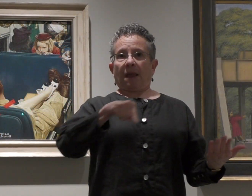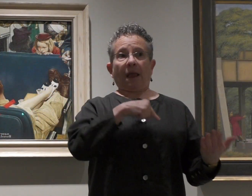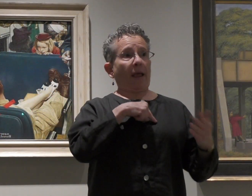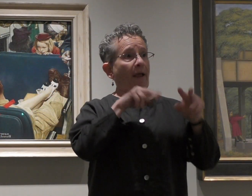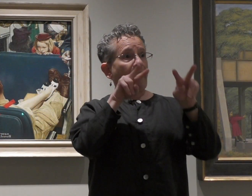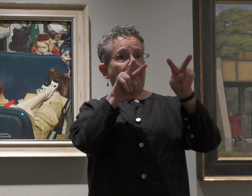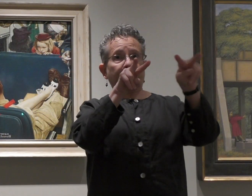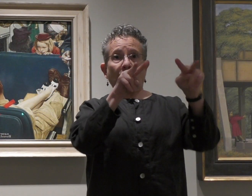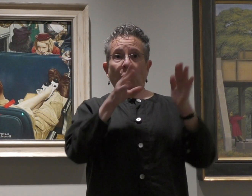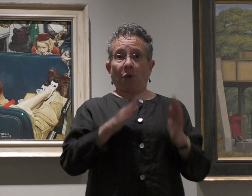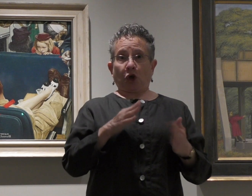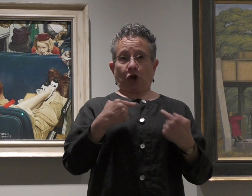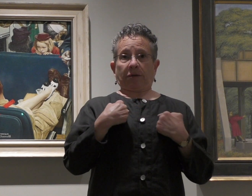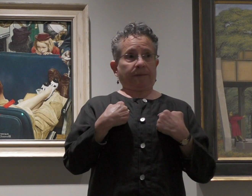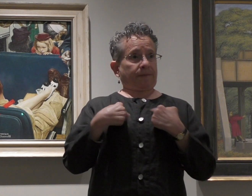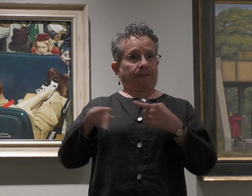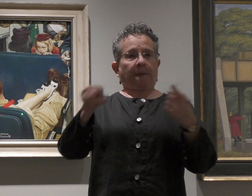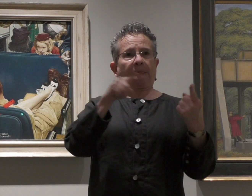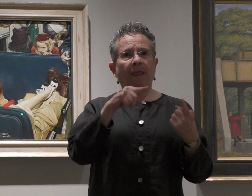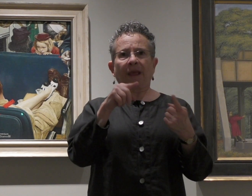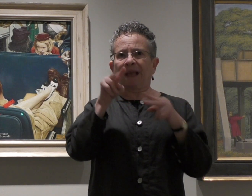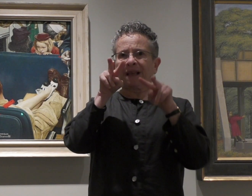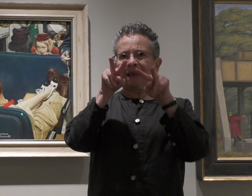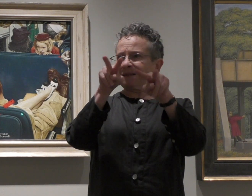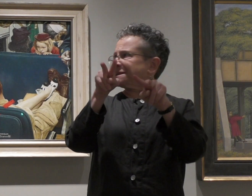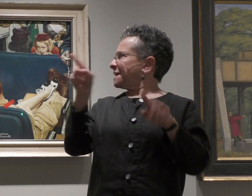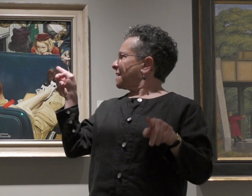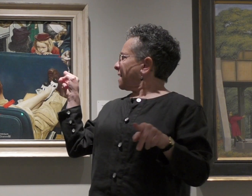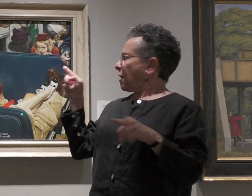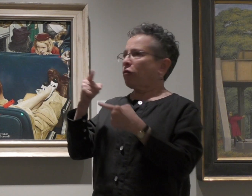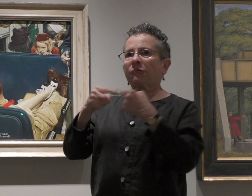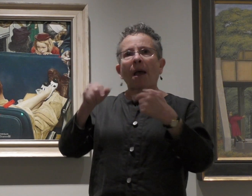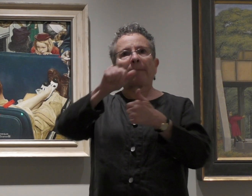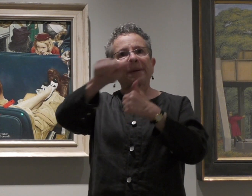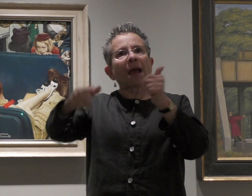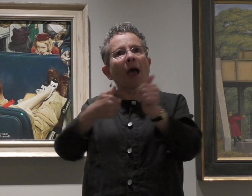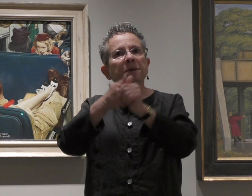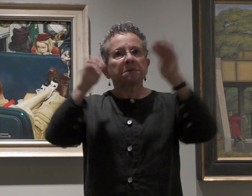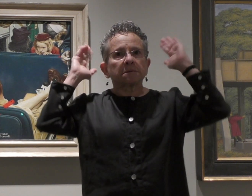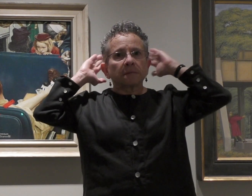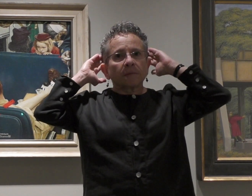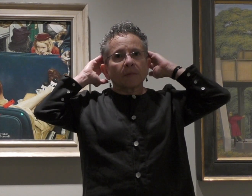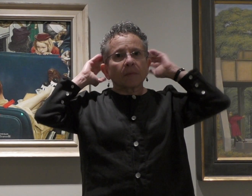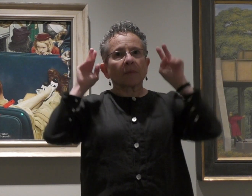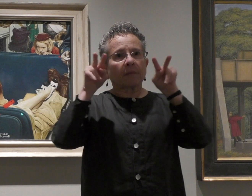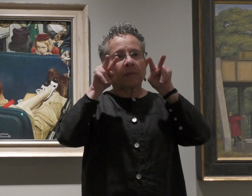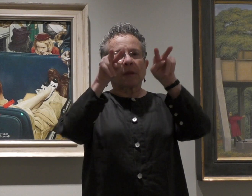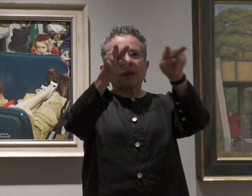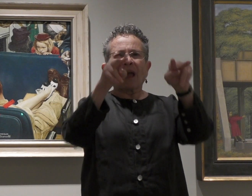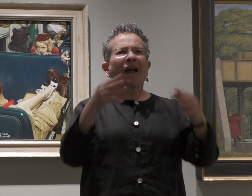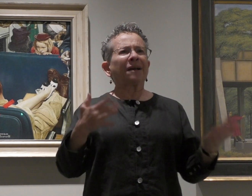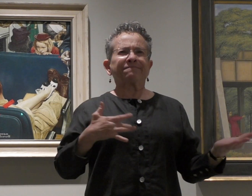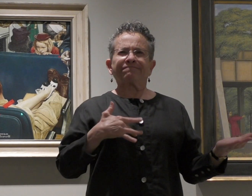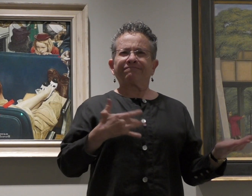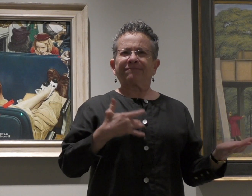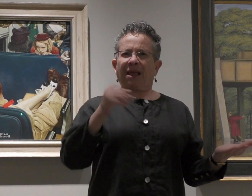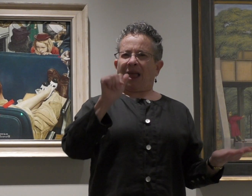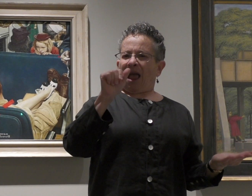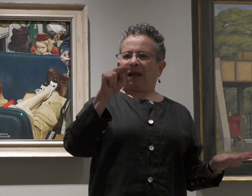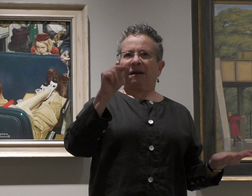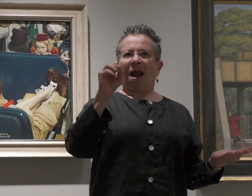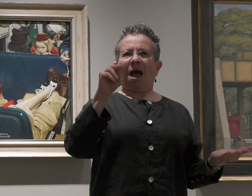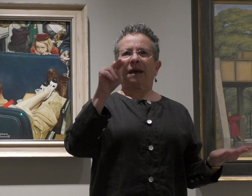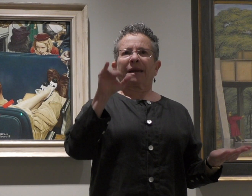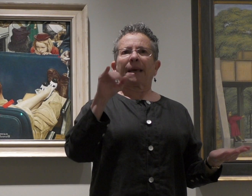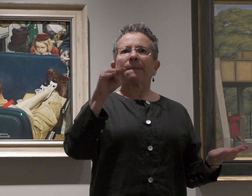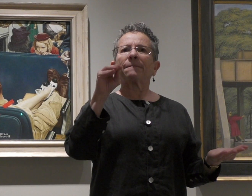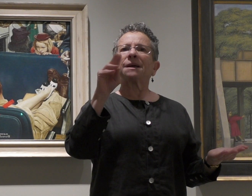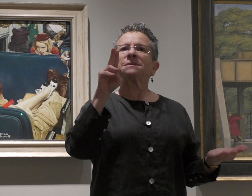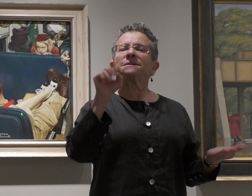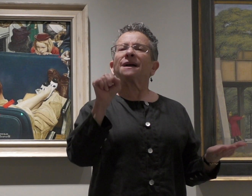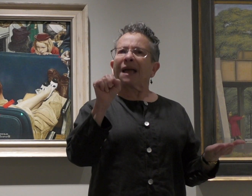The view we have of the people in this painting is from behind so they appear anonymous.